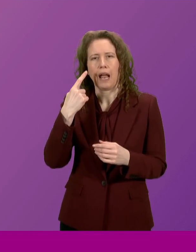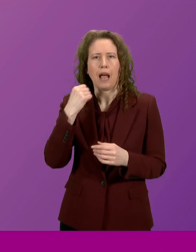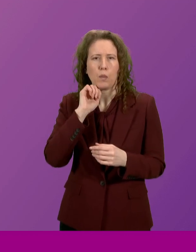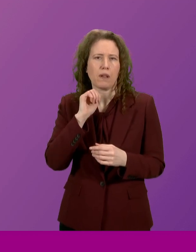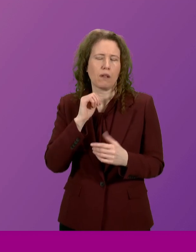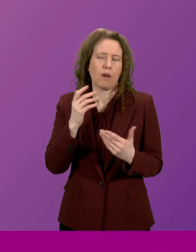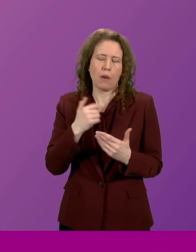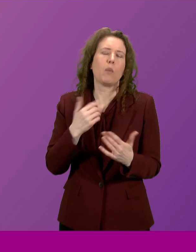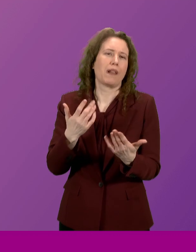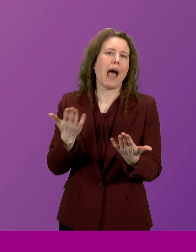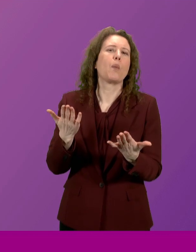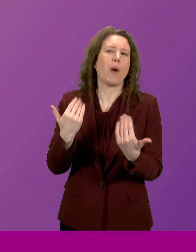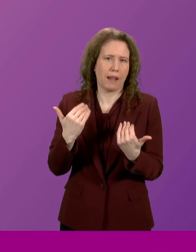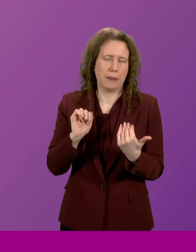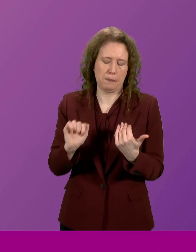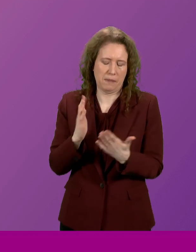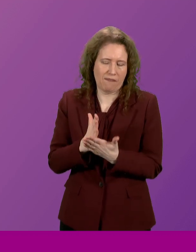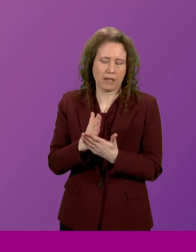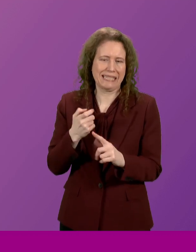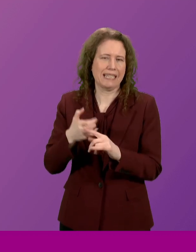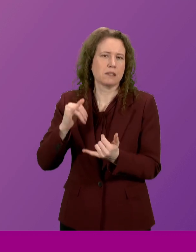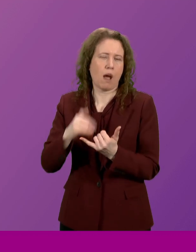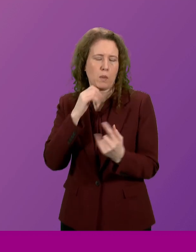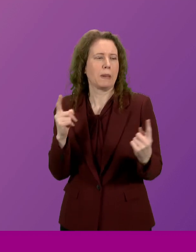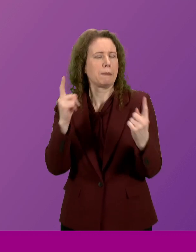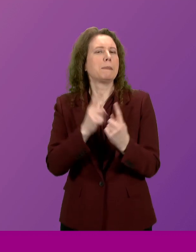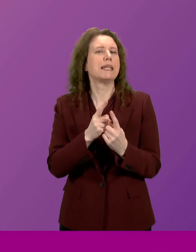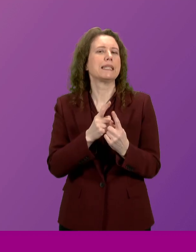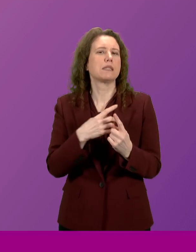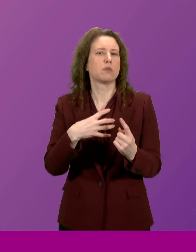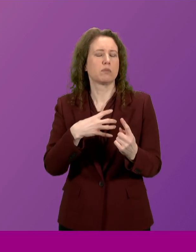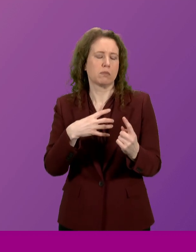I very much welcome the Prime Minister’s engagement in the European dialogue that